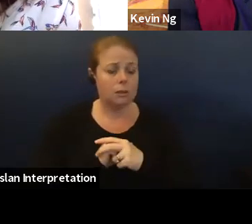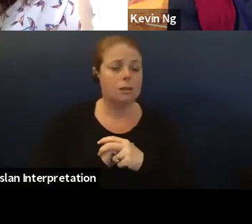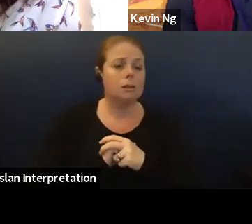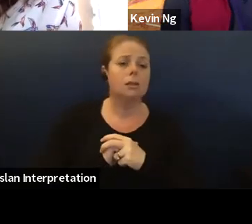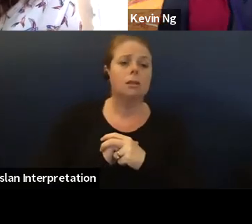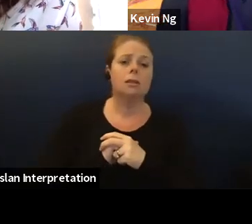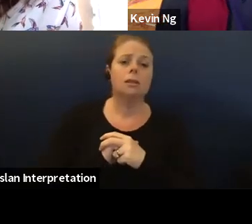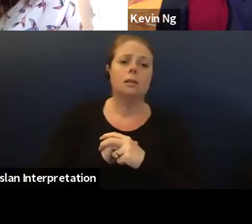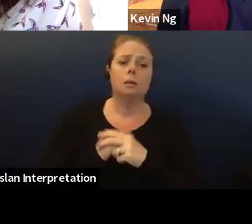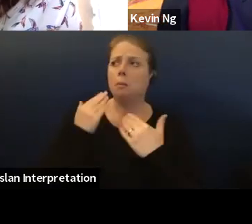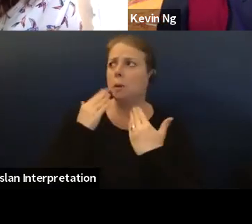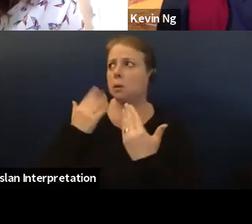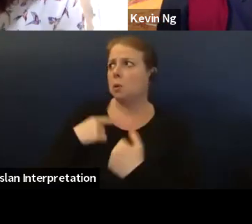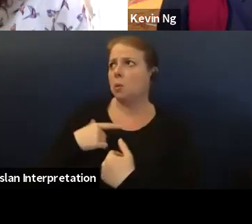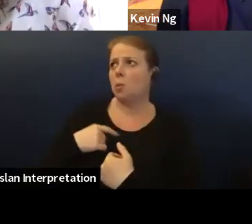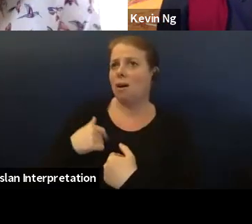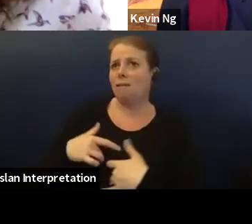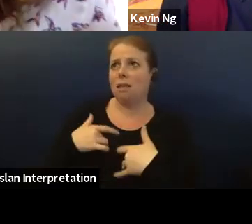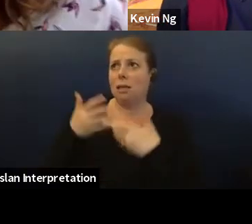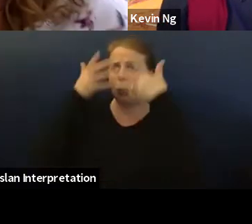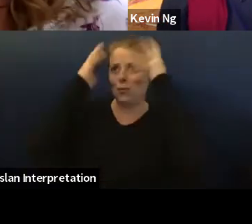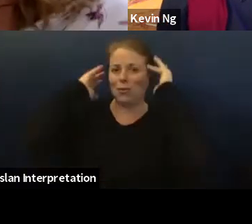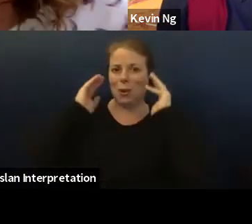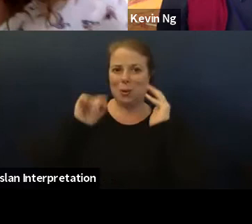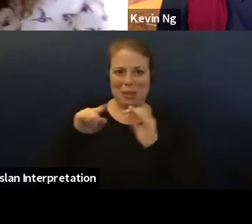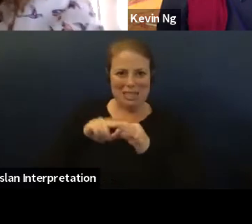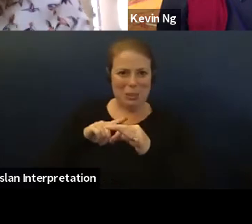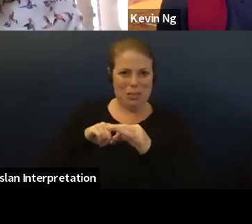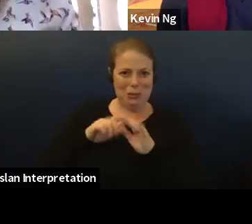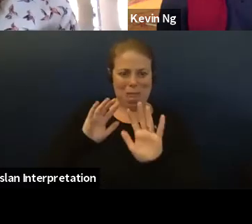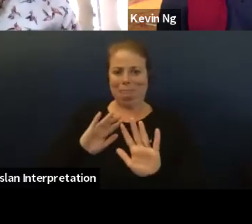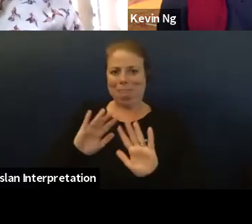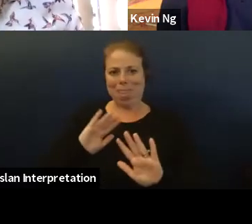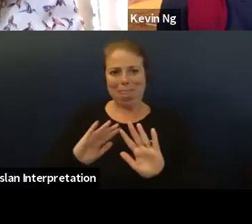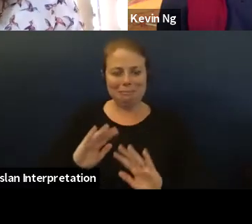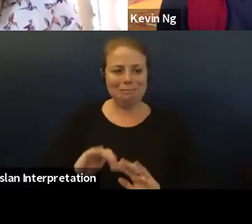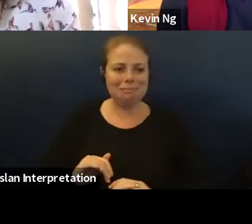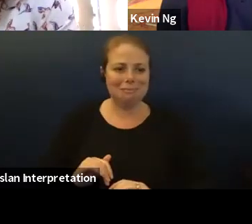bit overwhelmed with this question, I guess it's bringing back old memories.